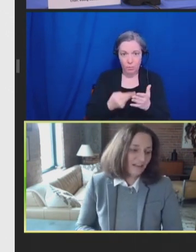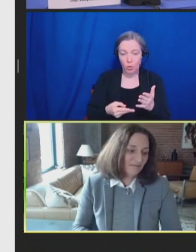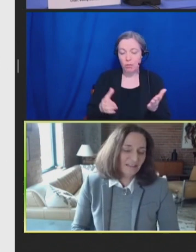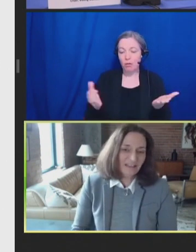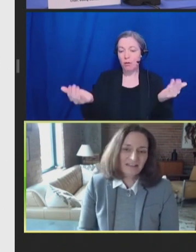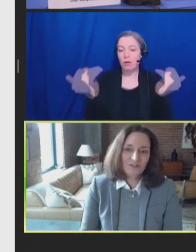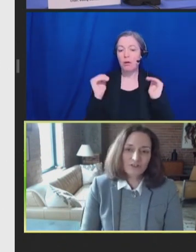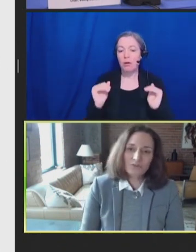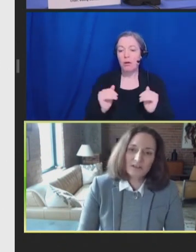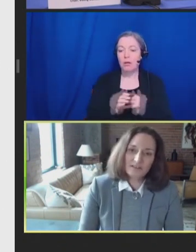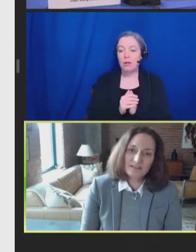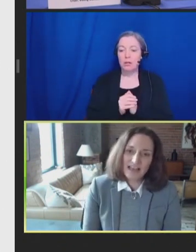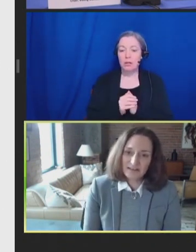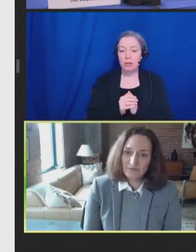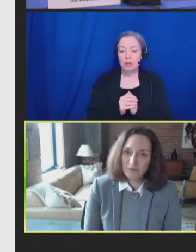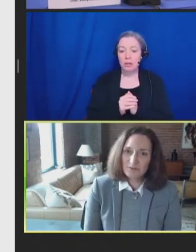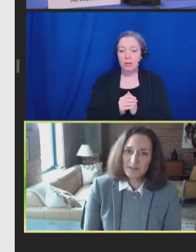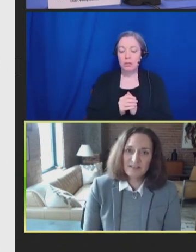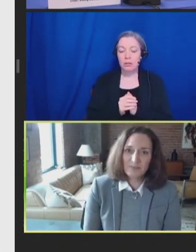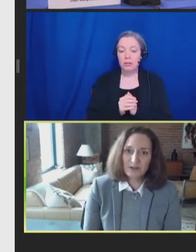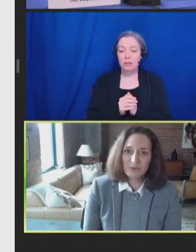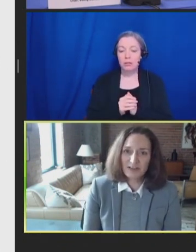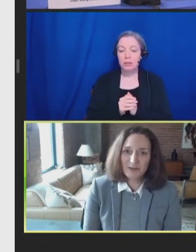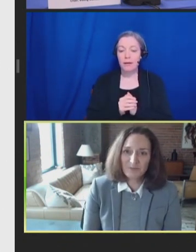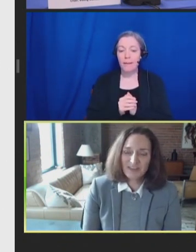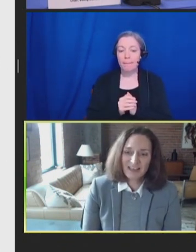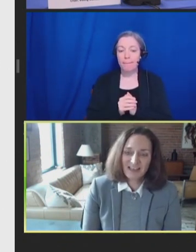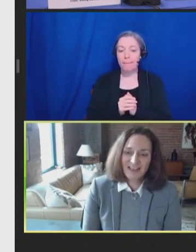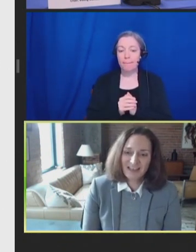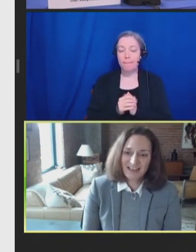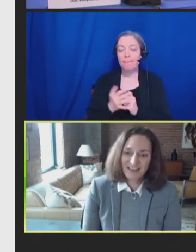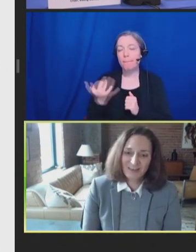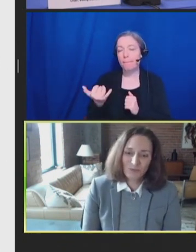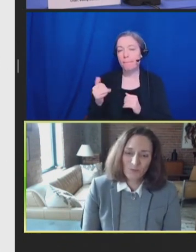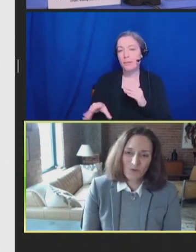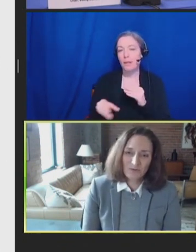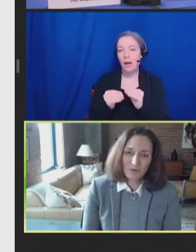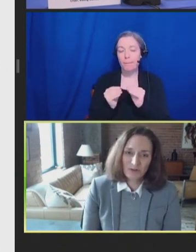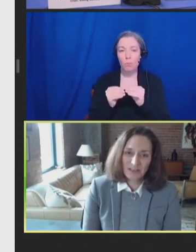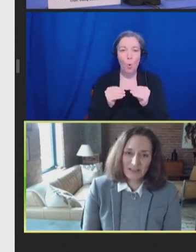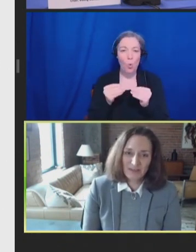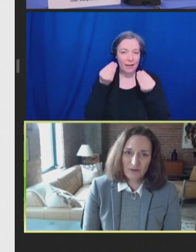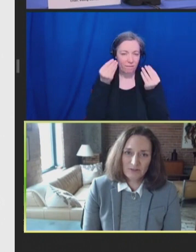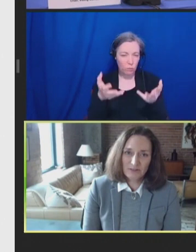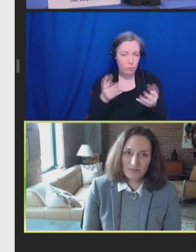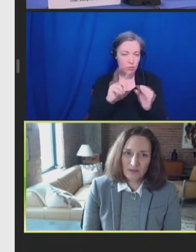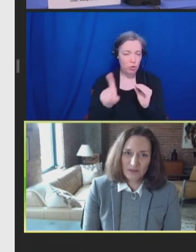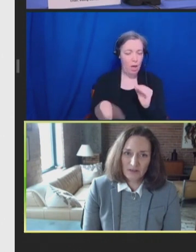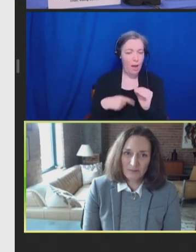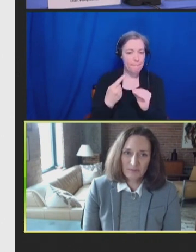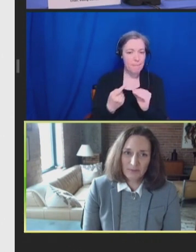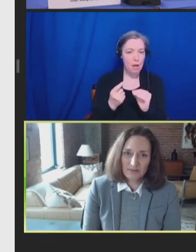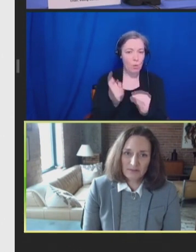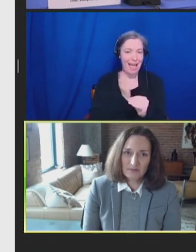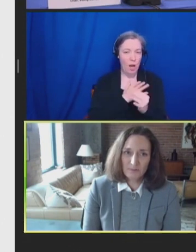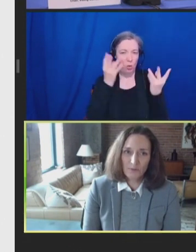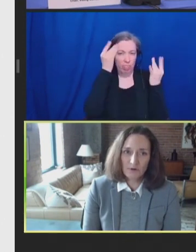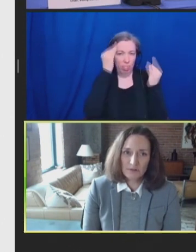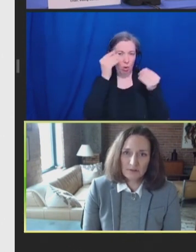So, I just wanted to add a few slides about what we're thinking about as we implement and support